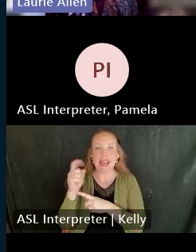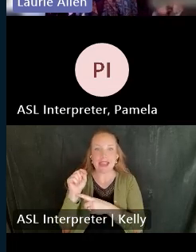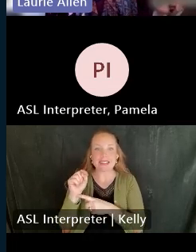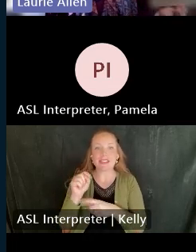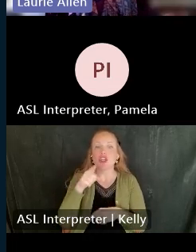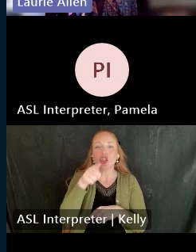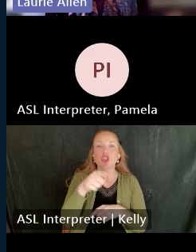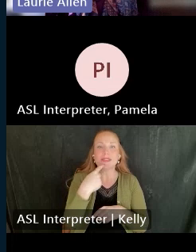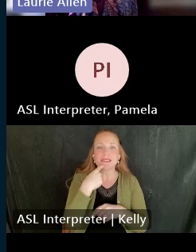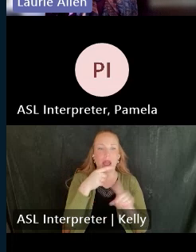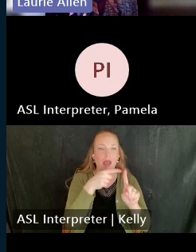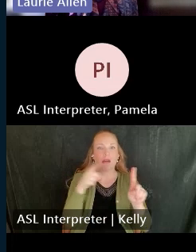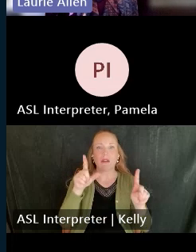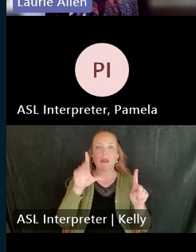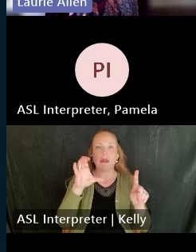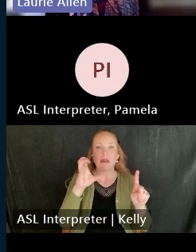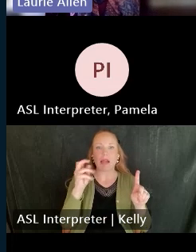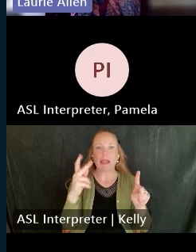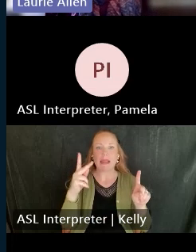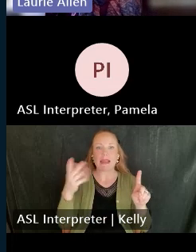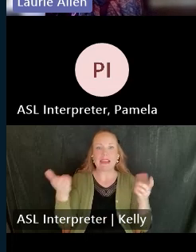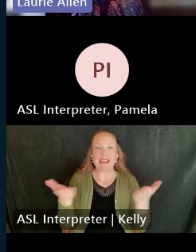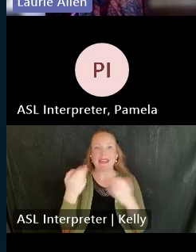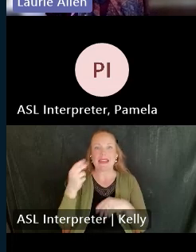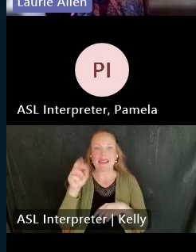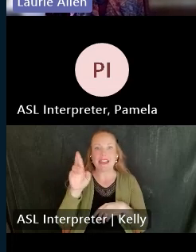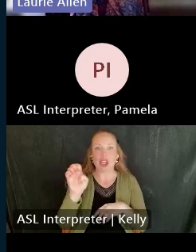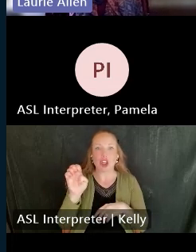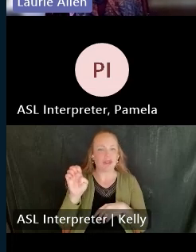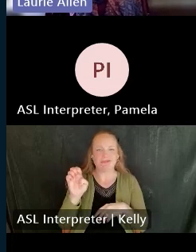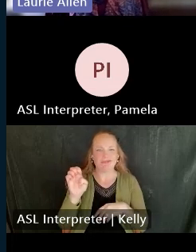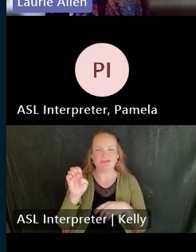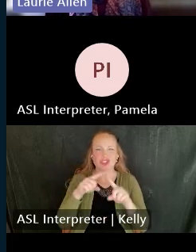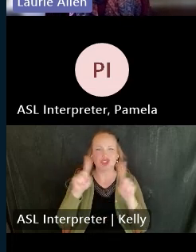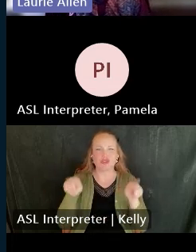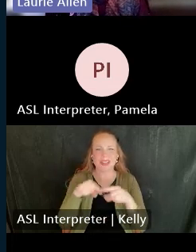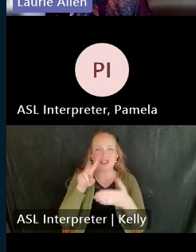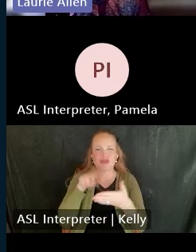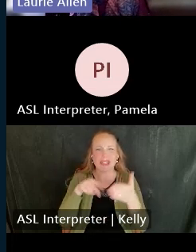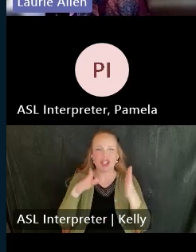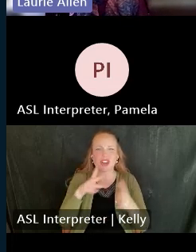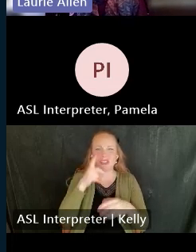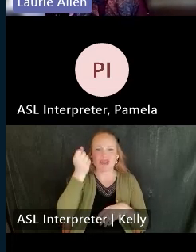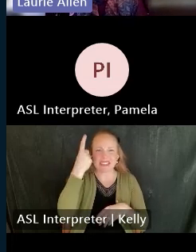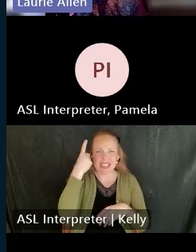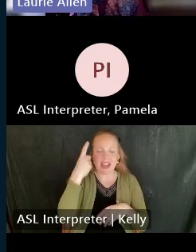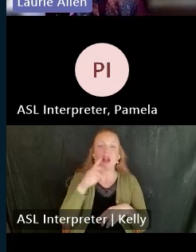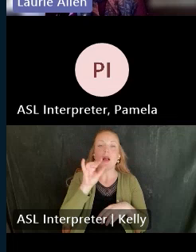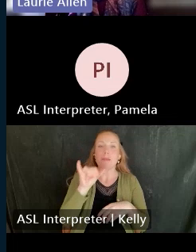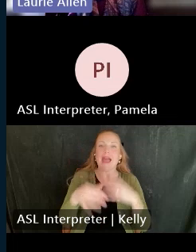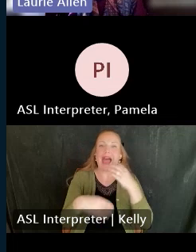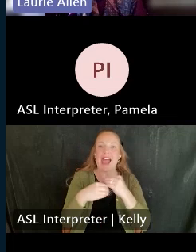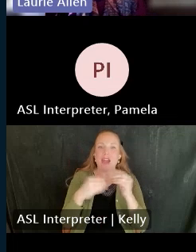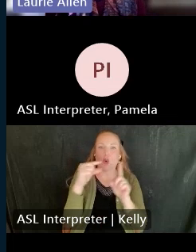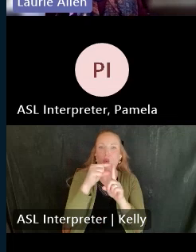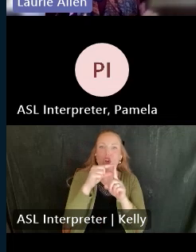not going to know we're here is or where they're being directed to go. So be sure that that hyperlink text is meaningful. Color contrast